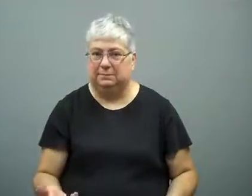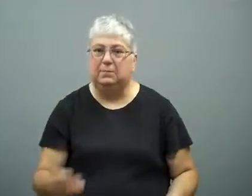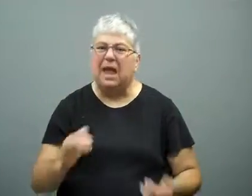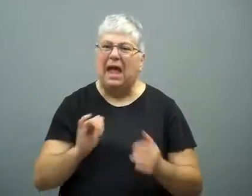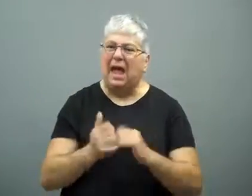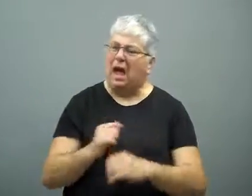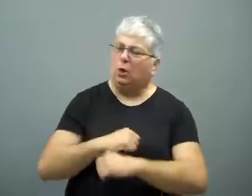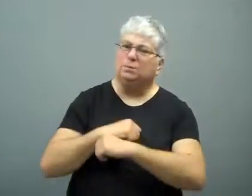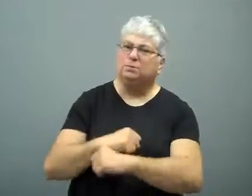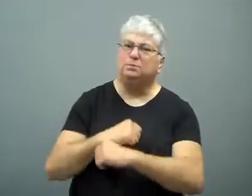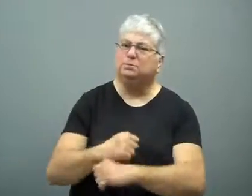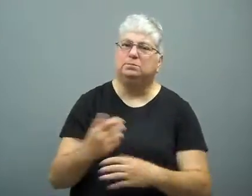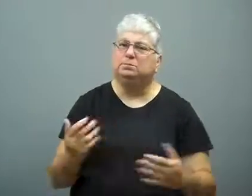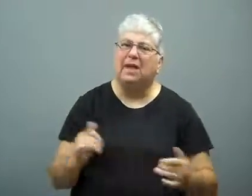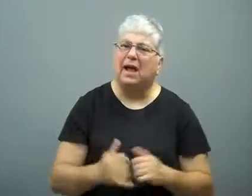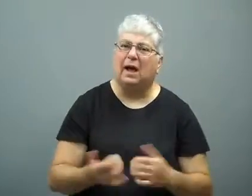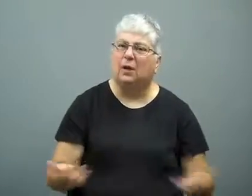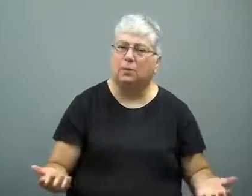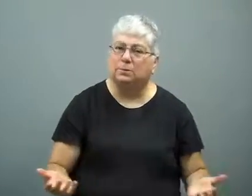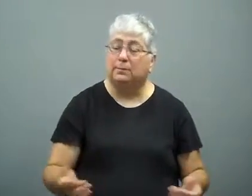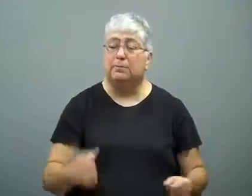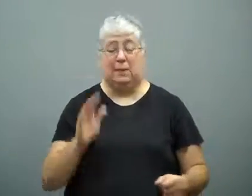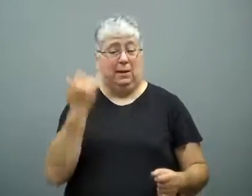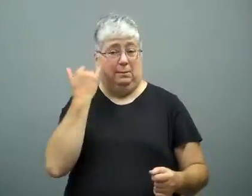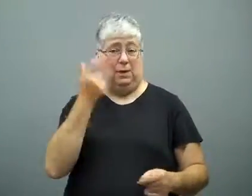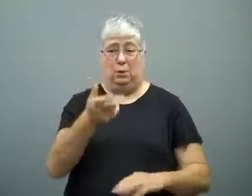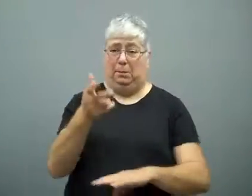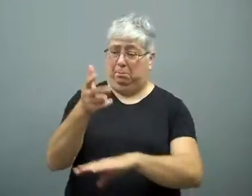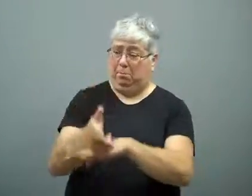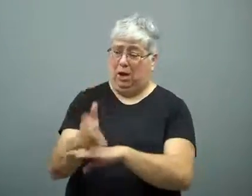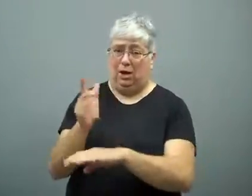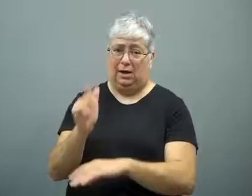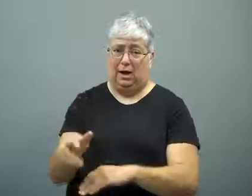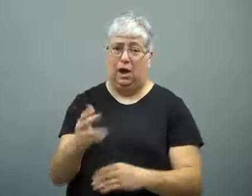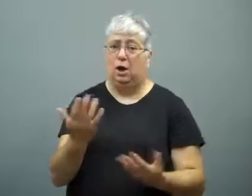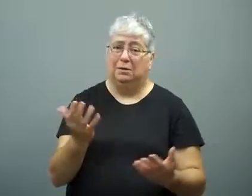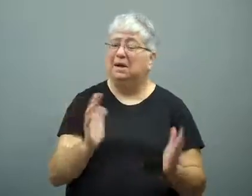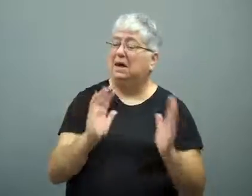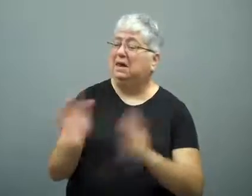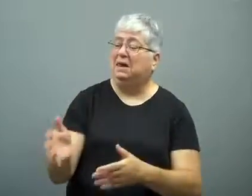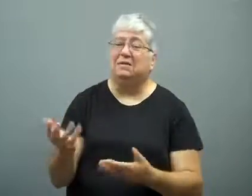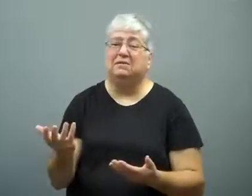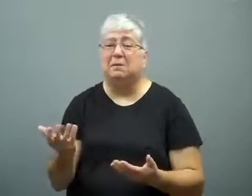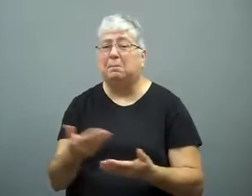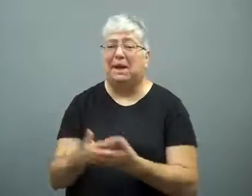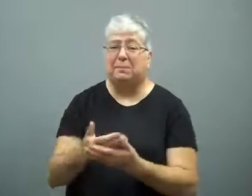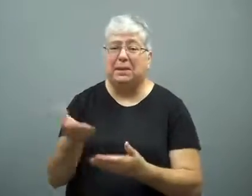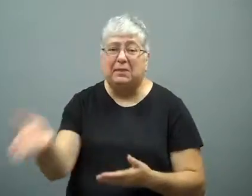What can you do to protect yourself and others?